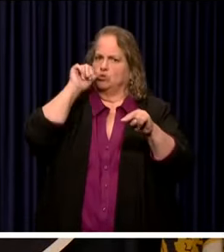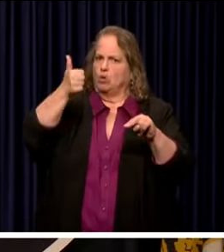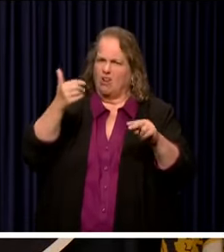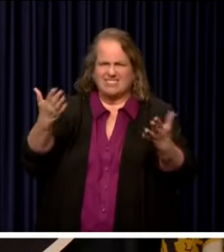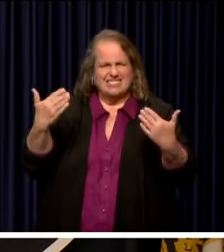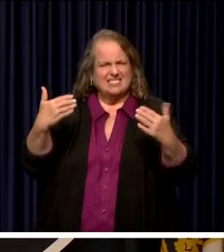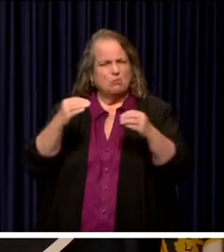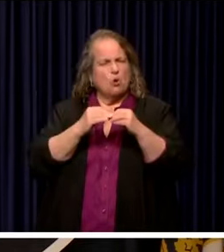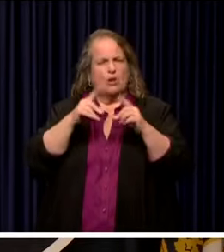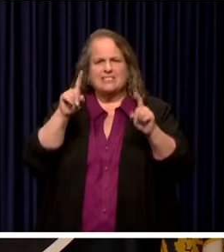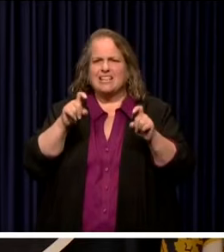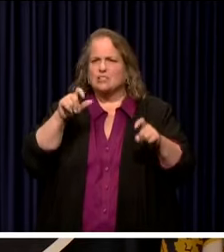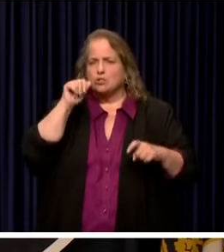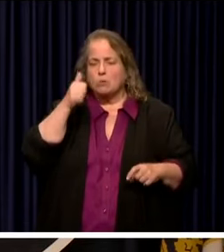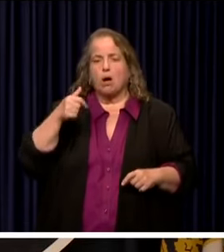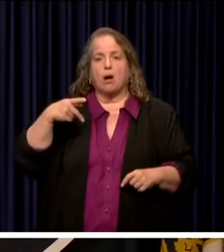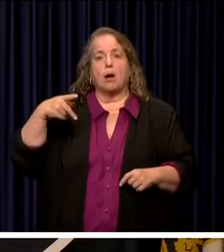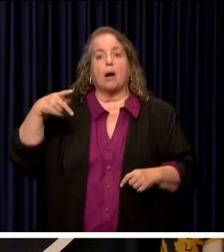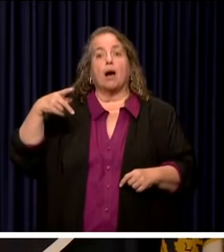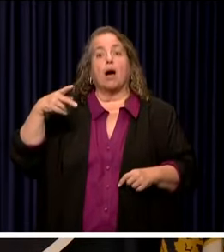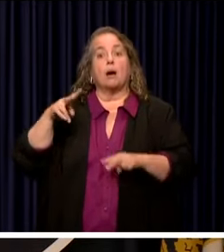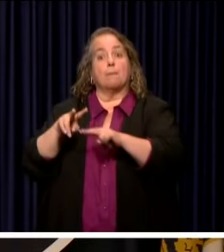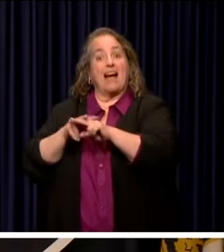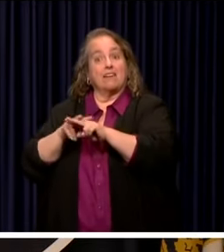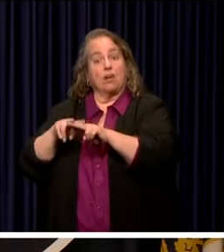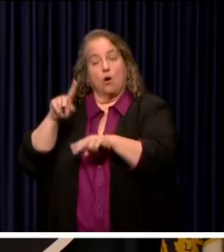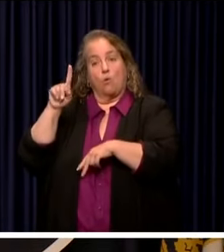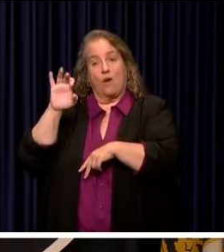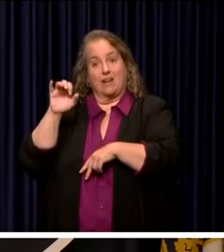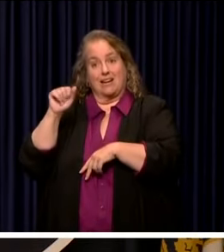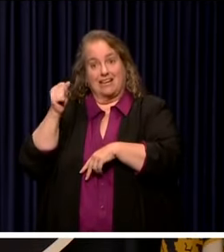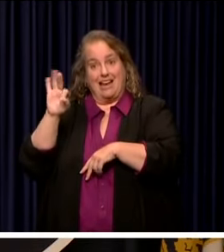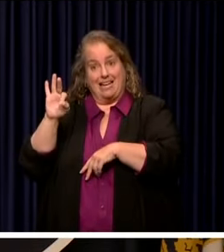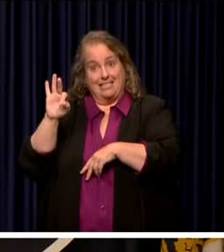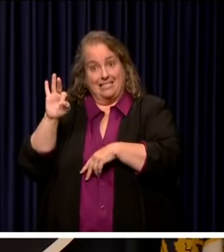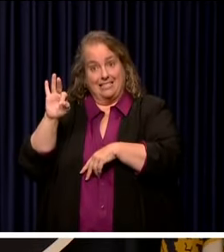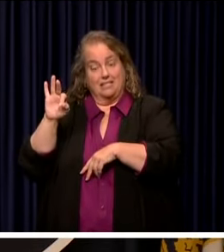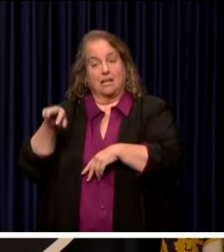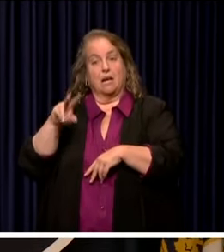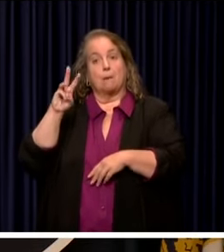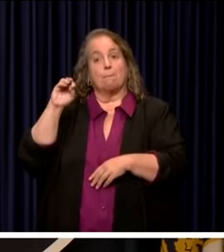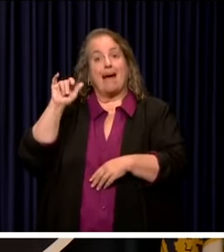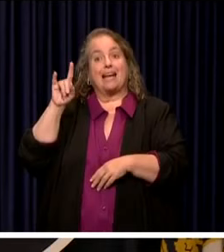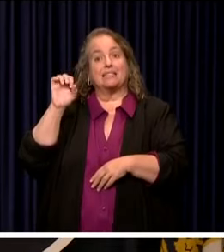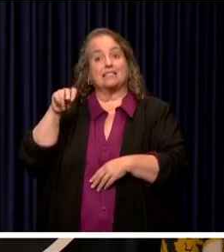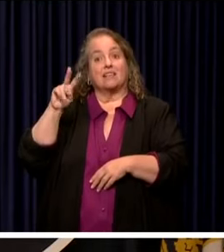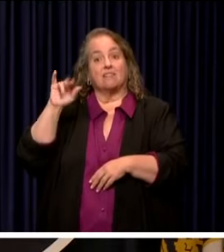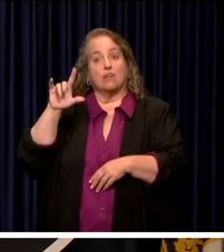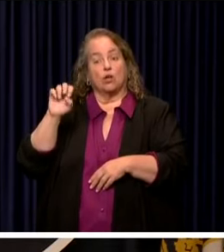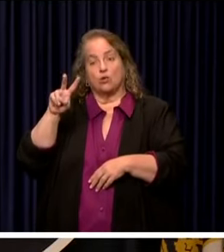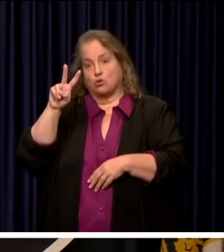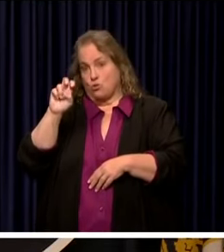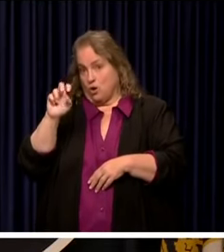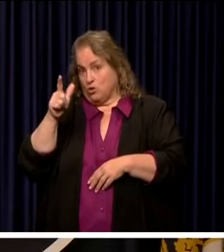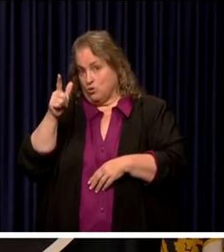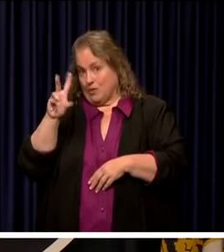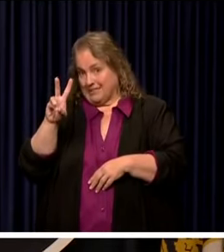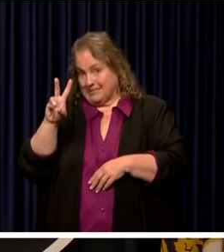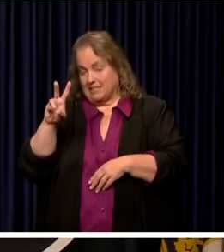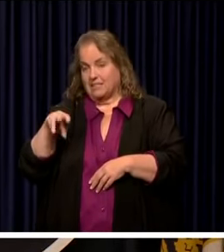POSSIBLE WITH THE STATE. WE ARE PROVIDING THEM GRAVITY DIAGNOSTIC KITS AND THEY'RE ABLE